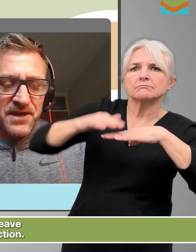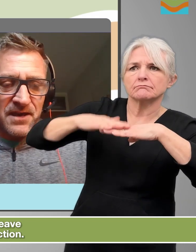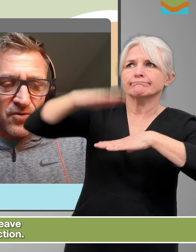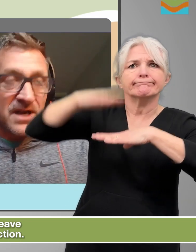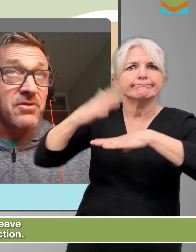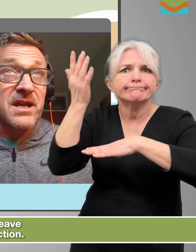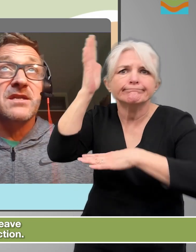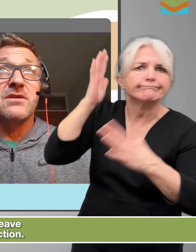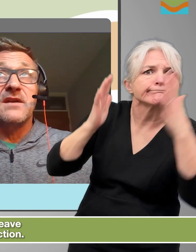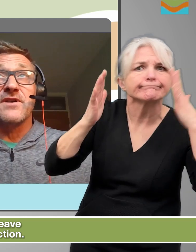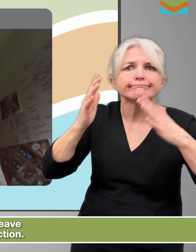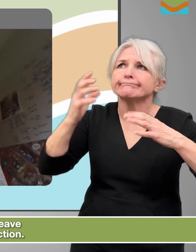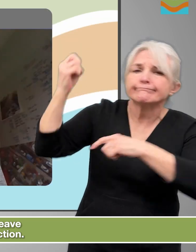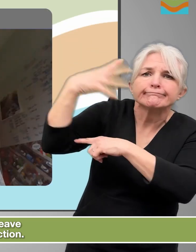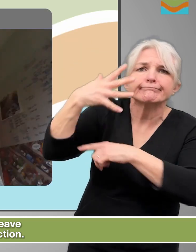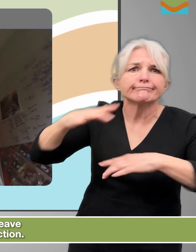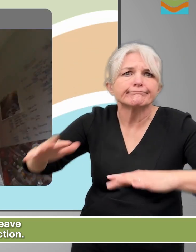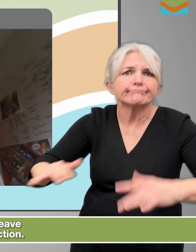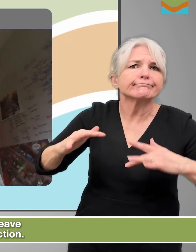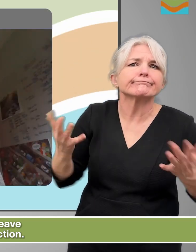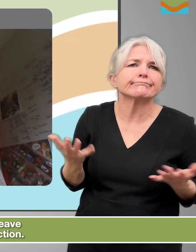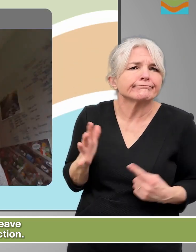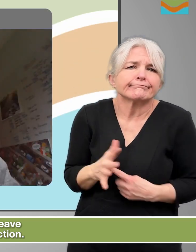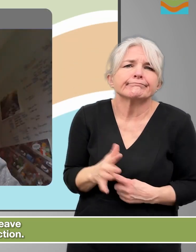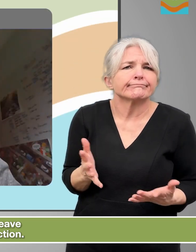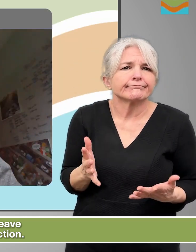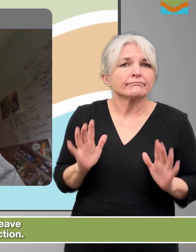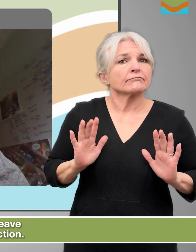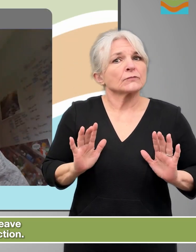I think what I would like to leave us with is that it's time for action.